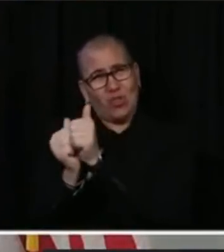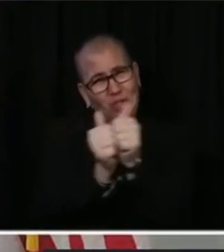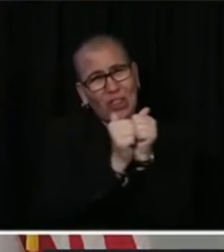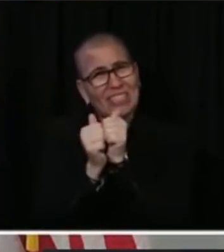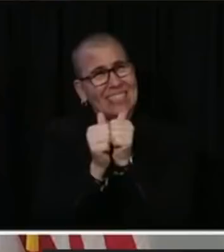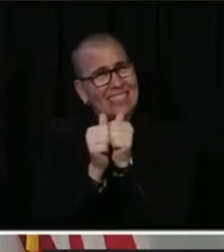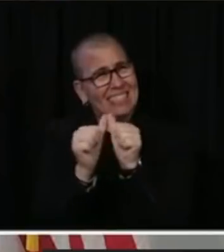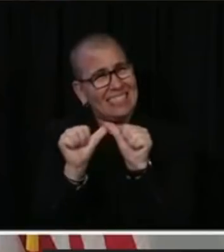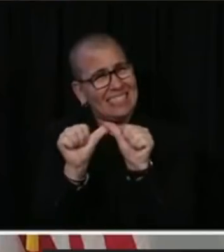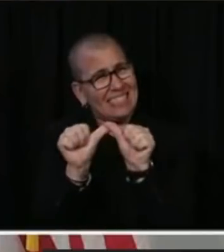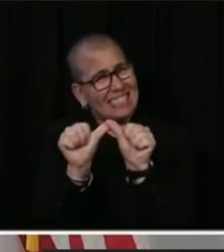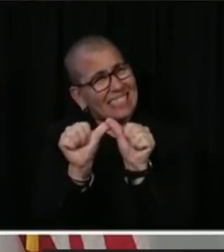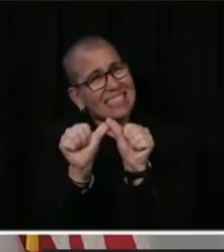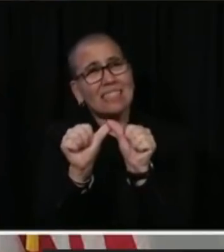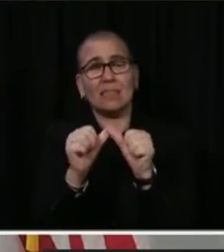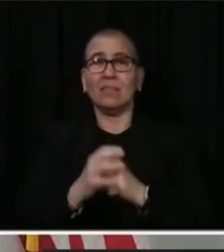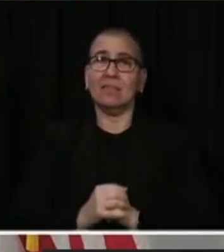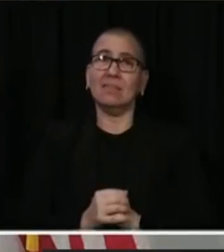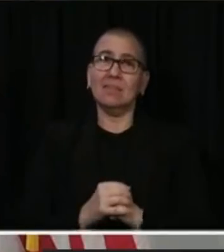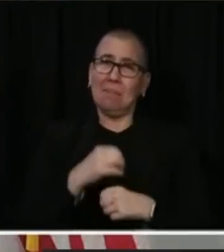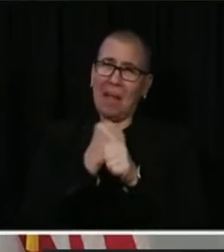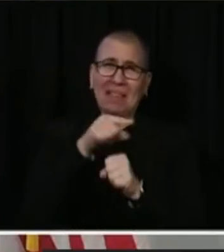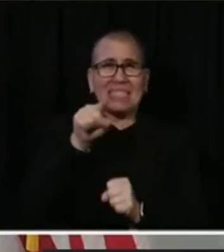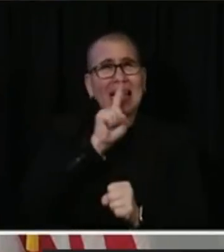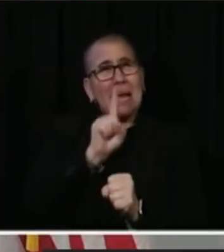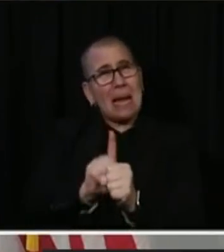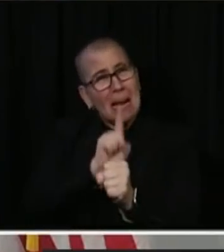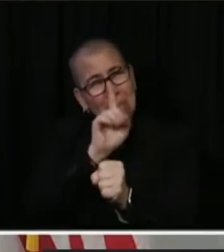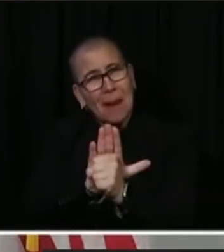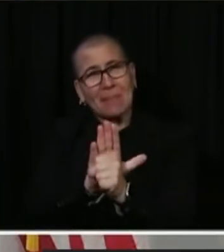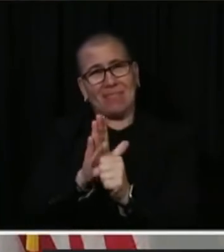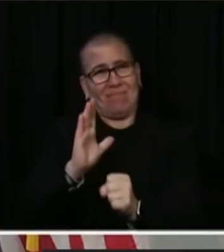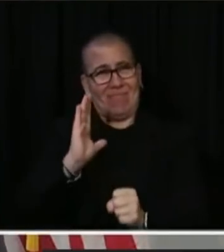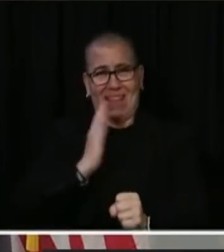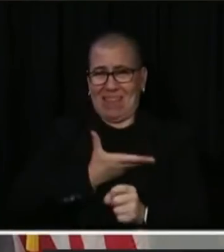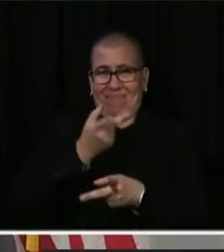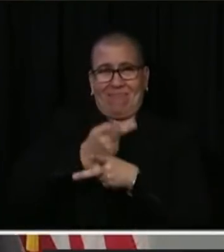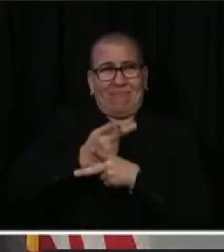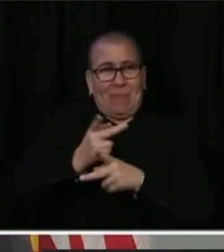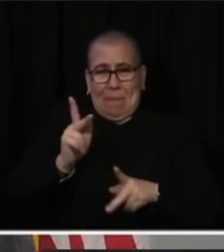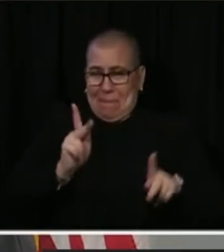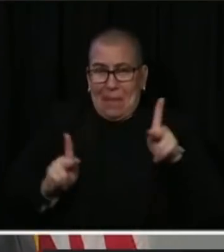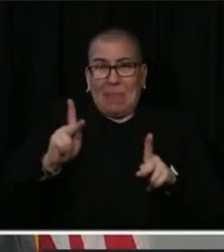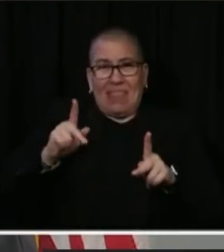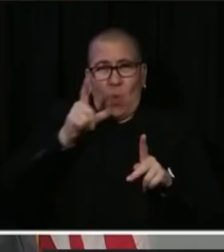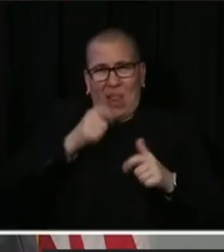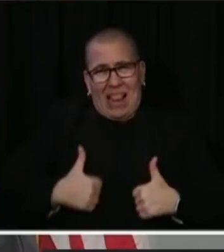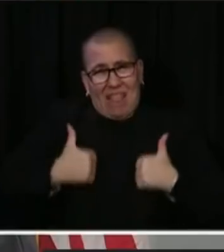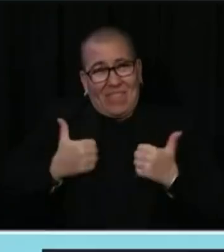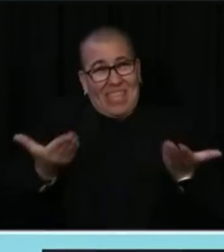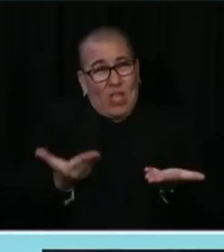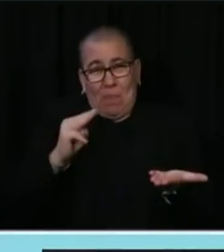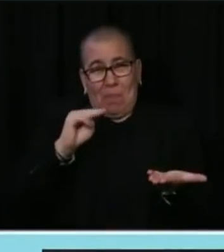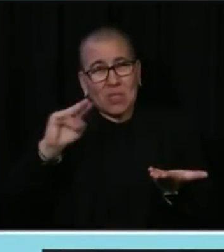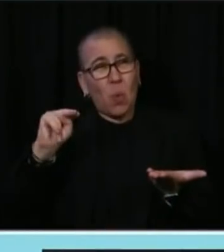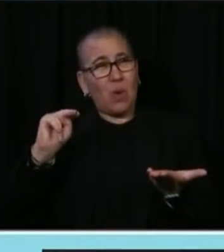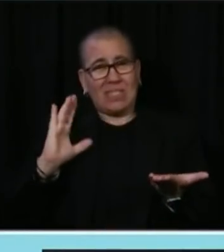MINNESOTA DOES INCREDIBLY WELL ON THAT BECAUSE OF ALL THAT HARD WORK FOR THOSE FOLKS